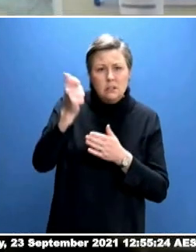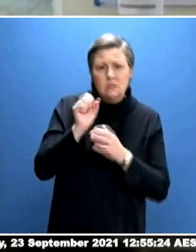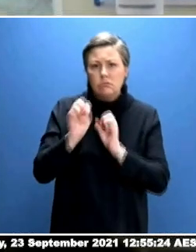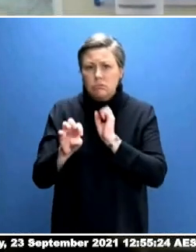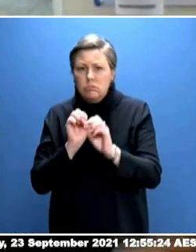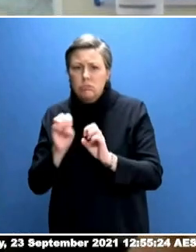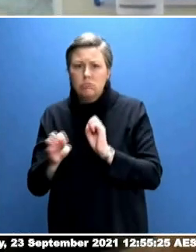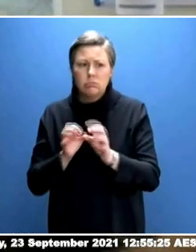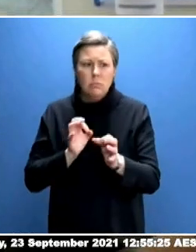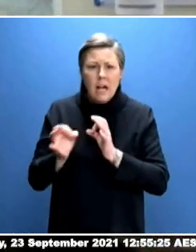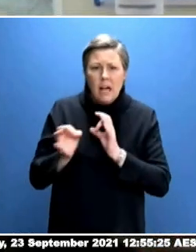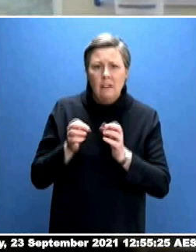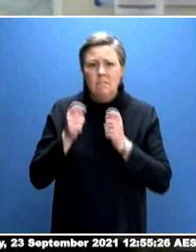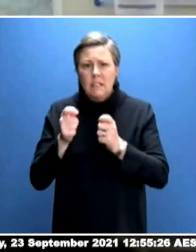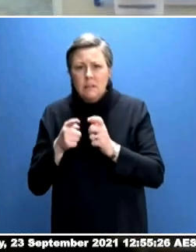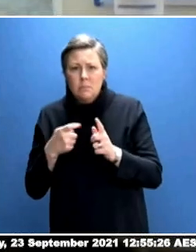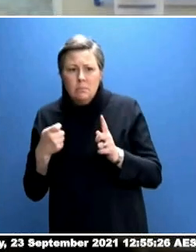concerns, contributing to solutions.